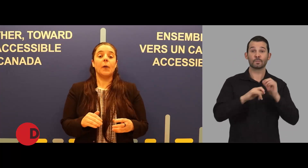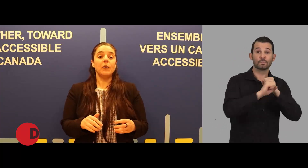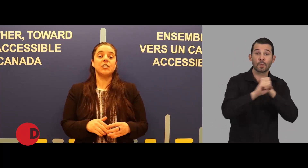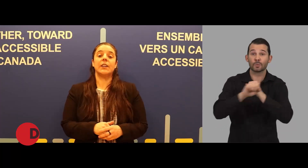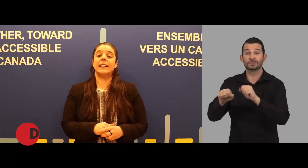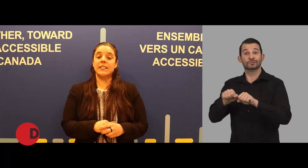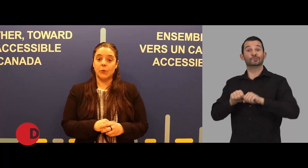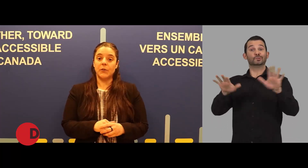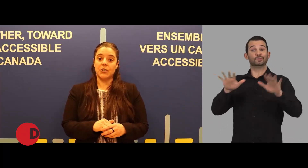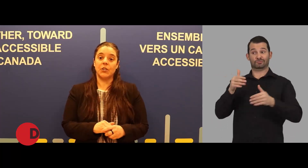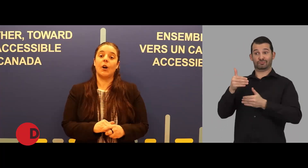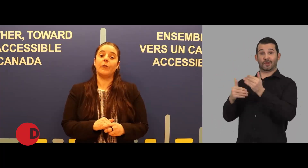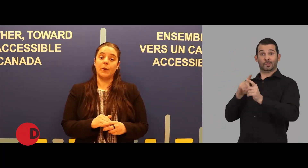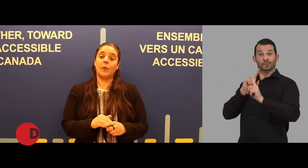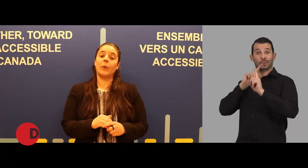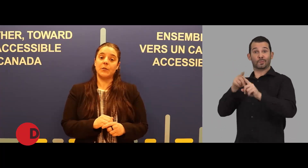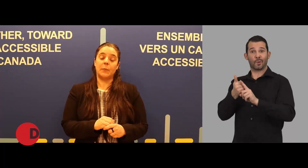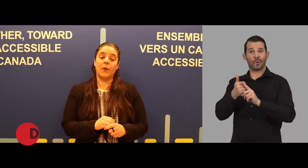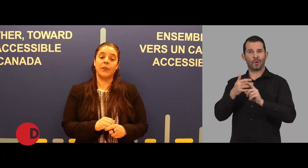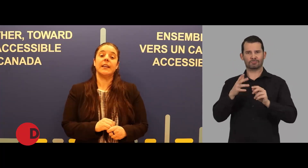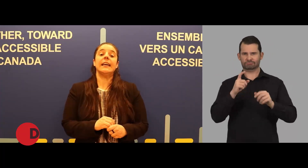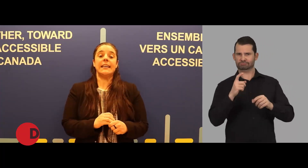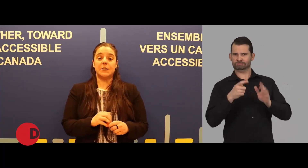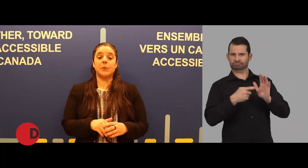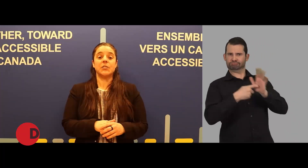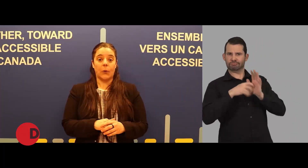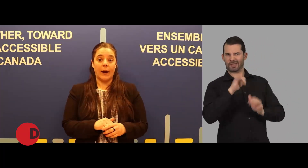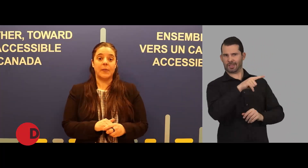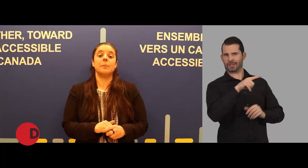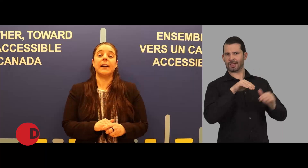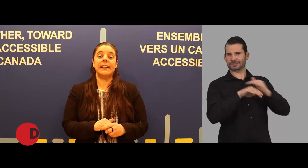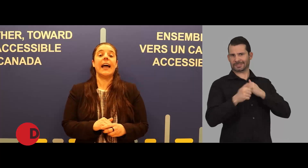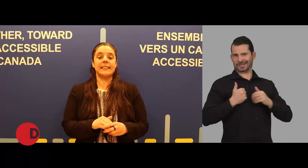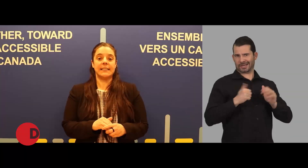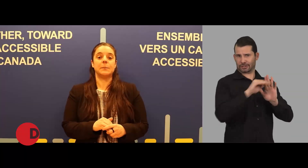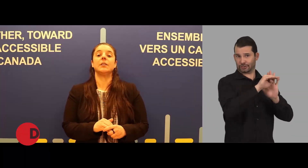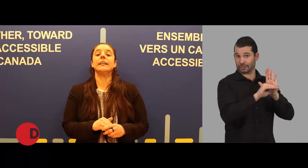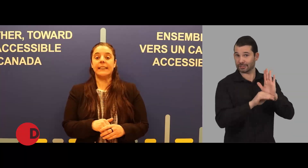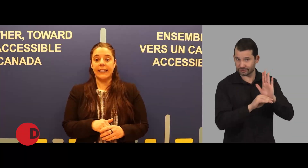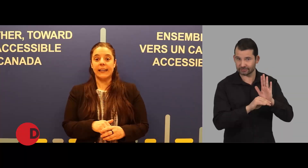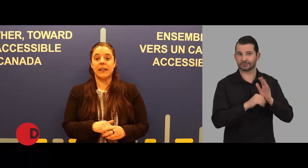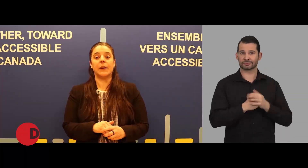The promotion and distribution of the progress report is prescribed by the Accessible Canada Regulations.